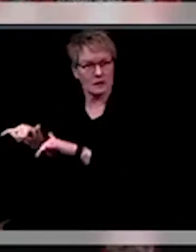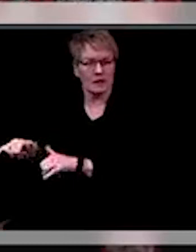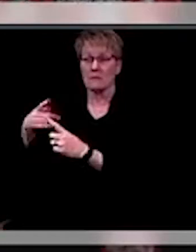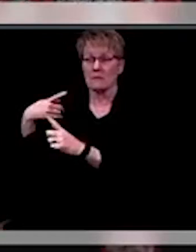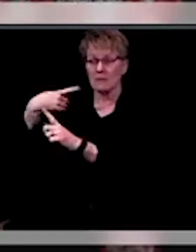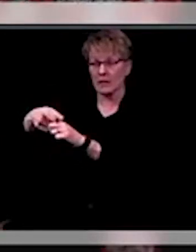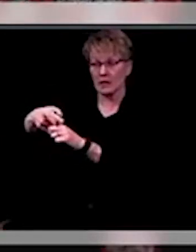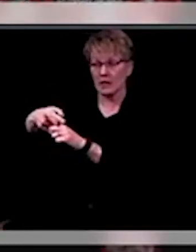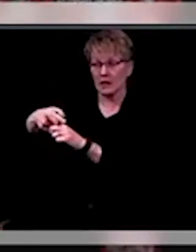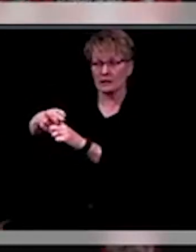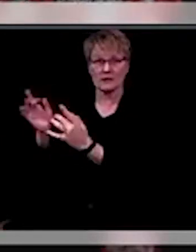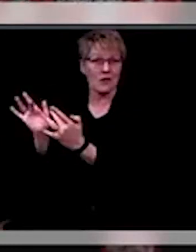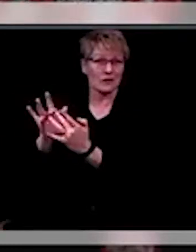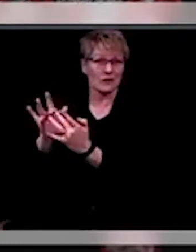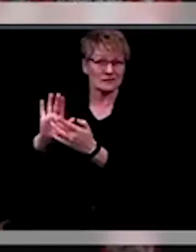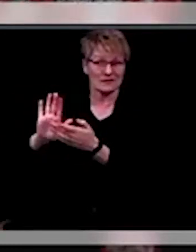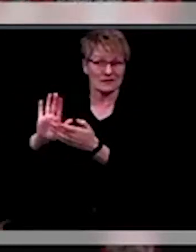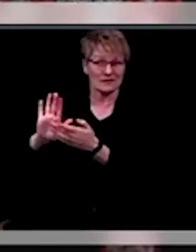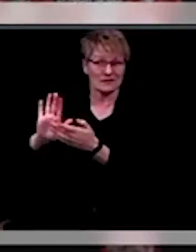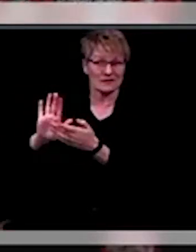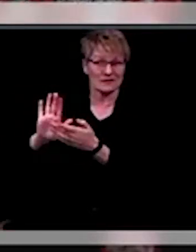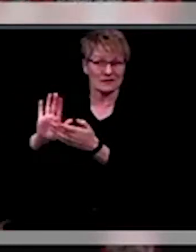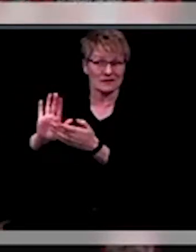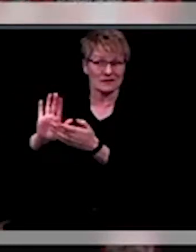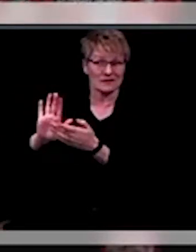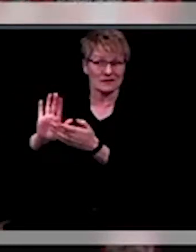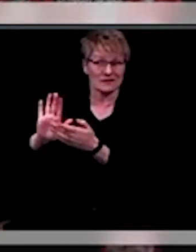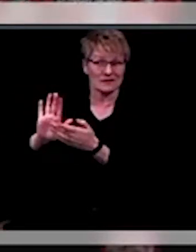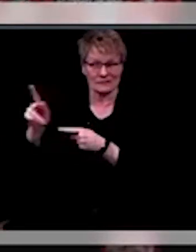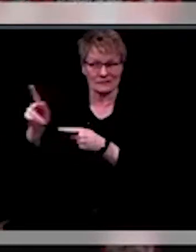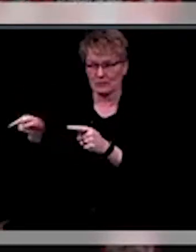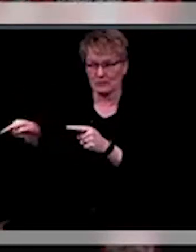This is just a time when we all just need to stay close to home. Only go out and about and